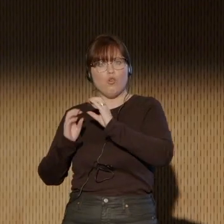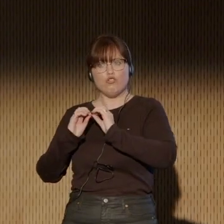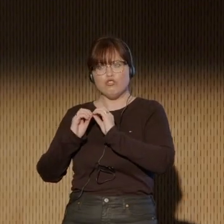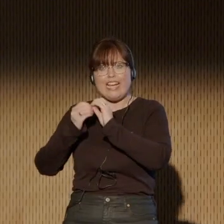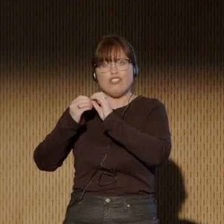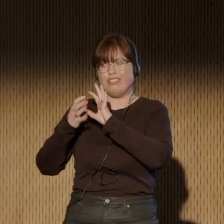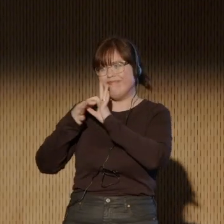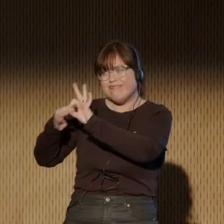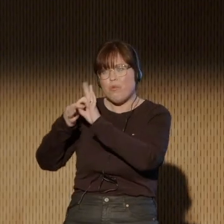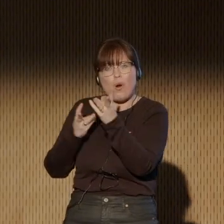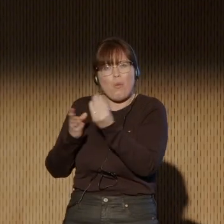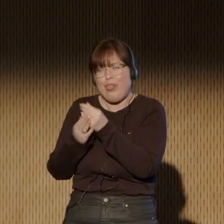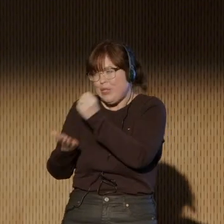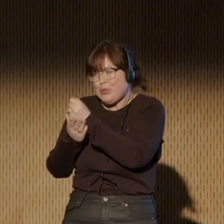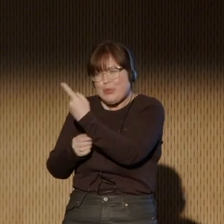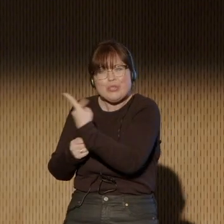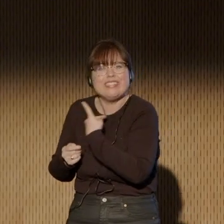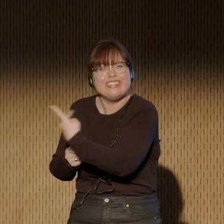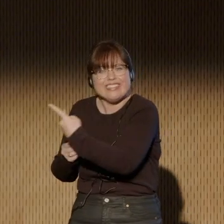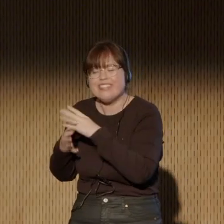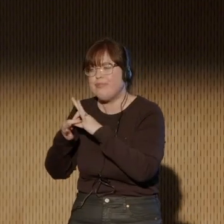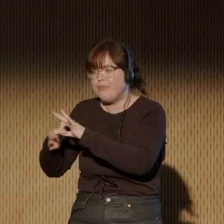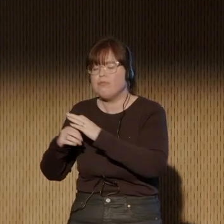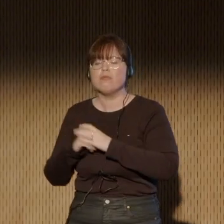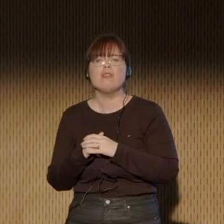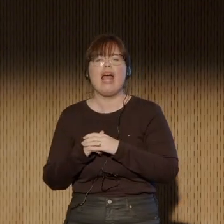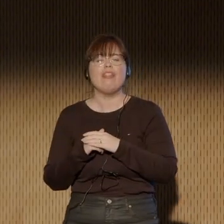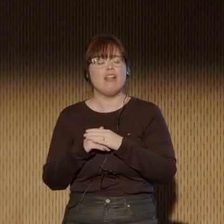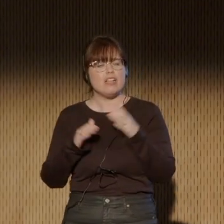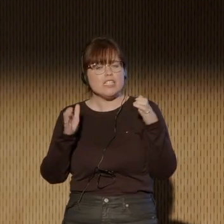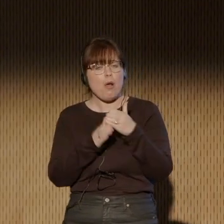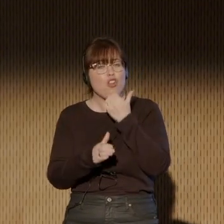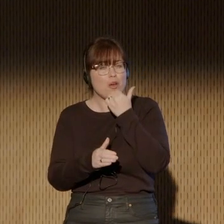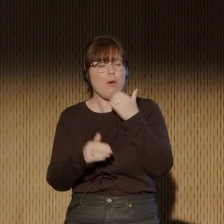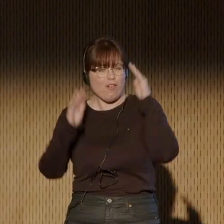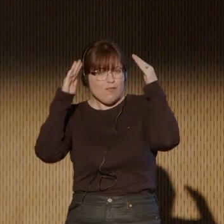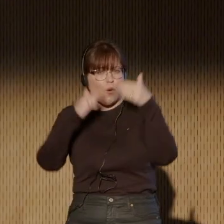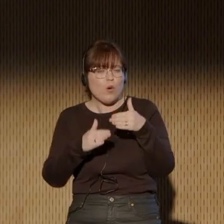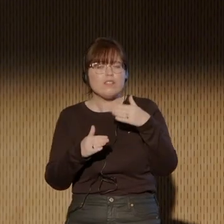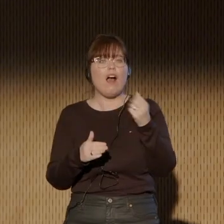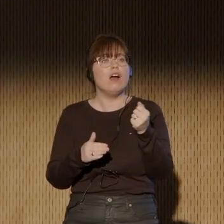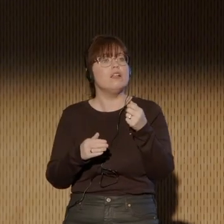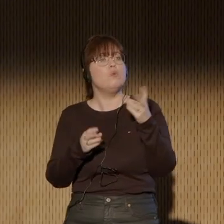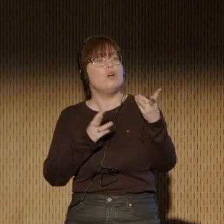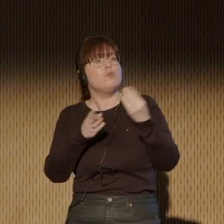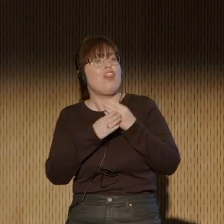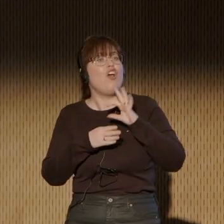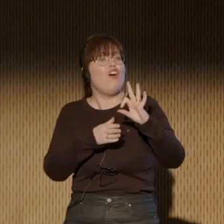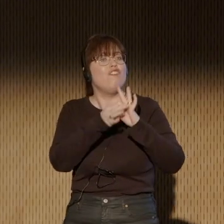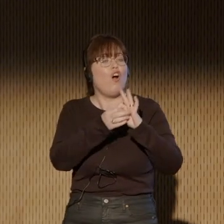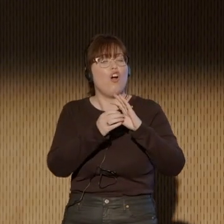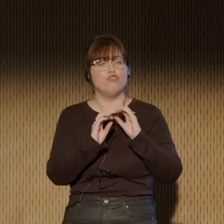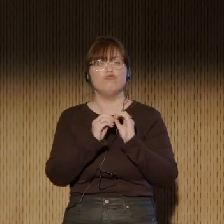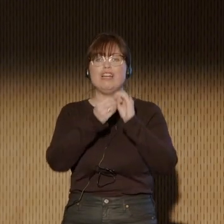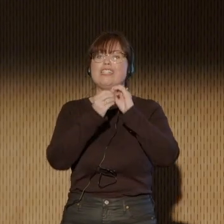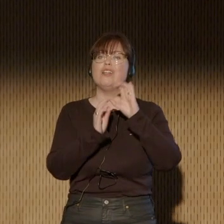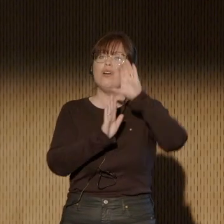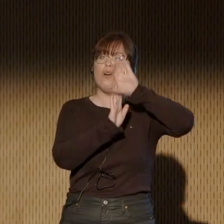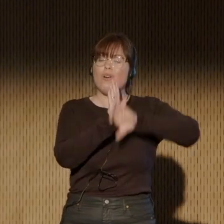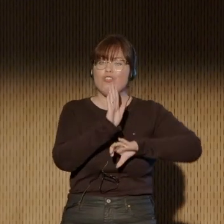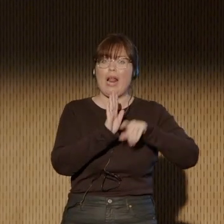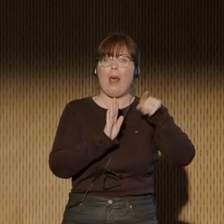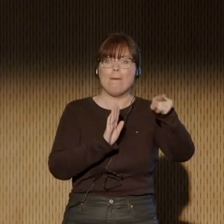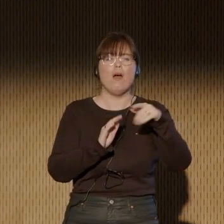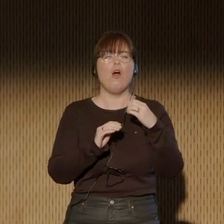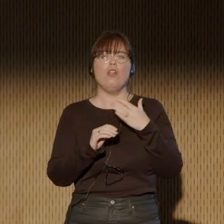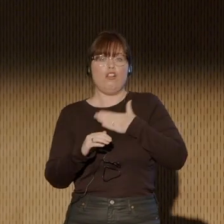was a small amount who also looked at the area of co-curricular or beyond the classroom activities.